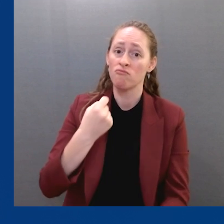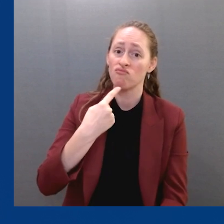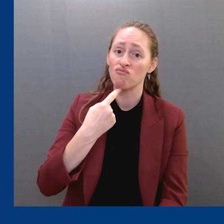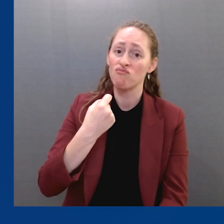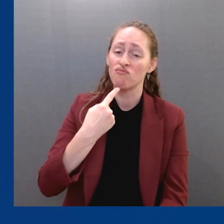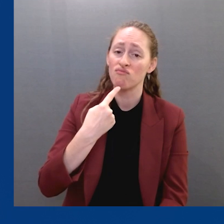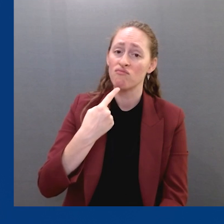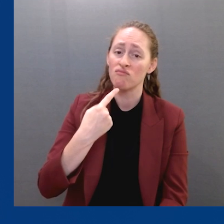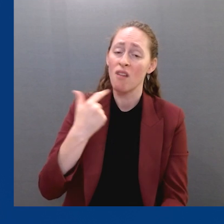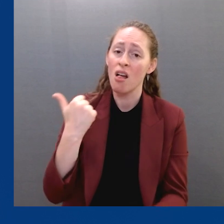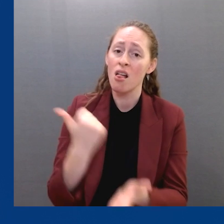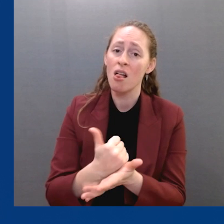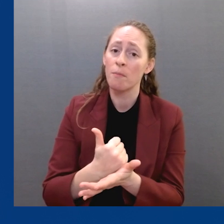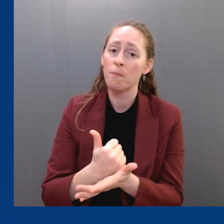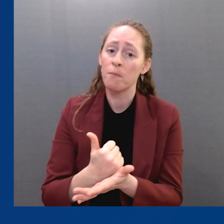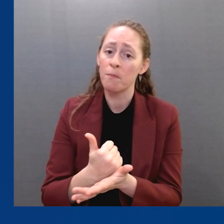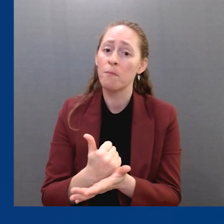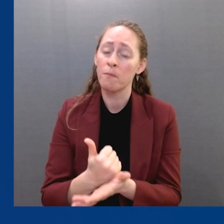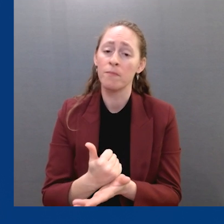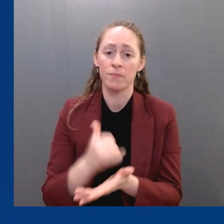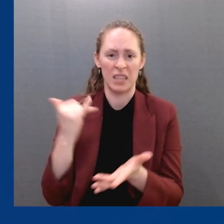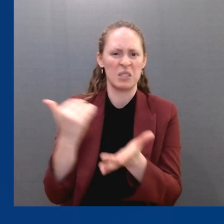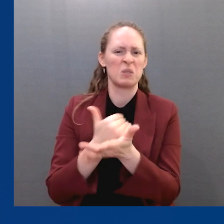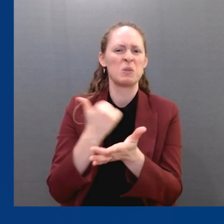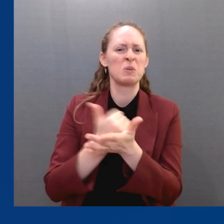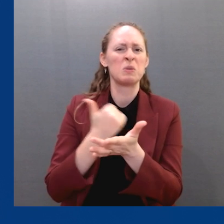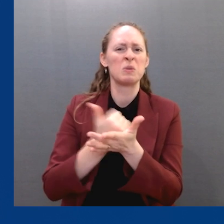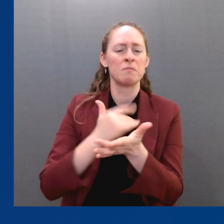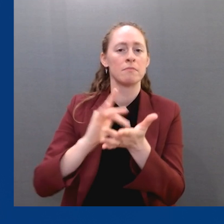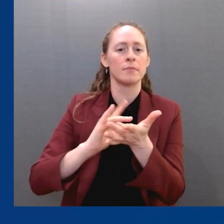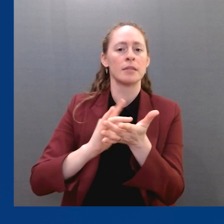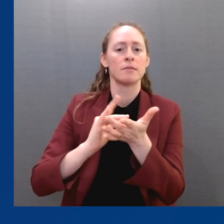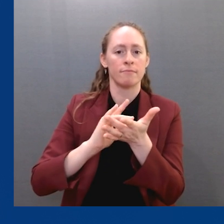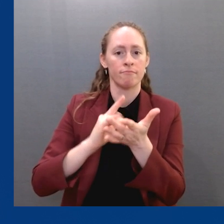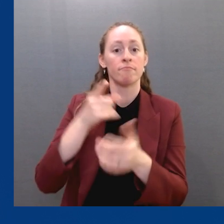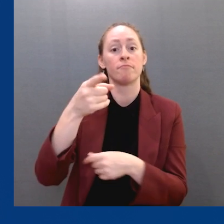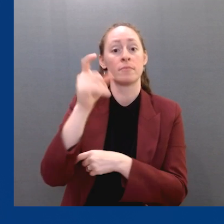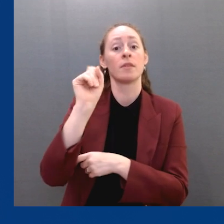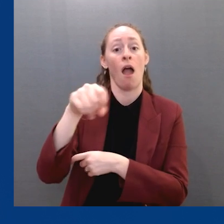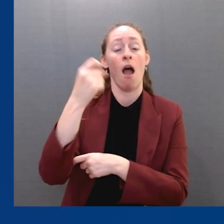to work as a pre-exposure prophylaxis. So what does this all mean